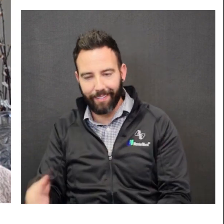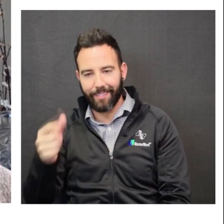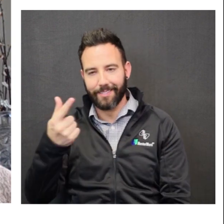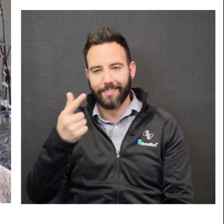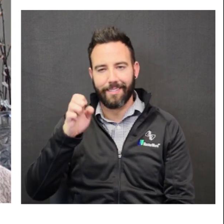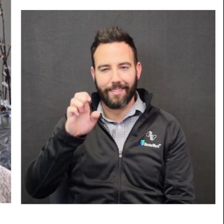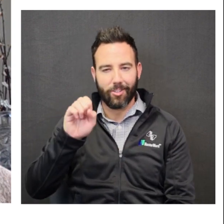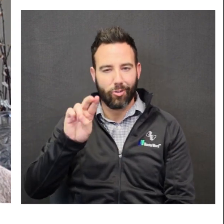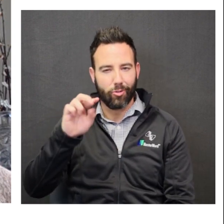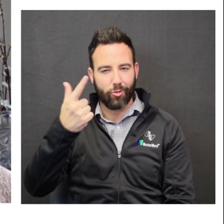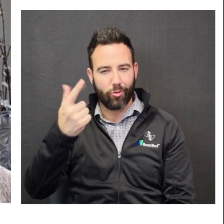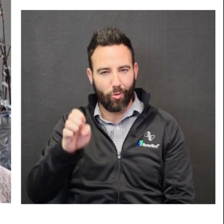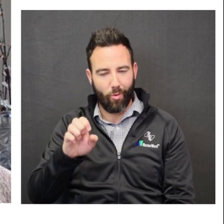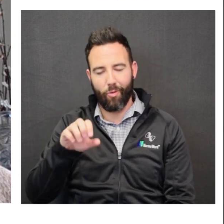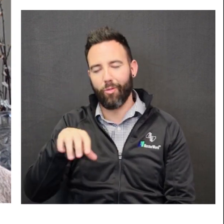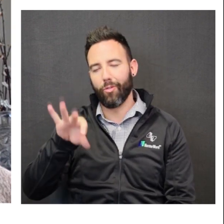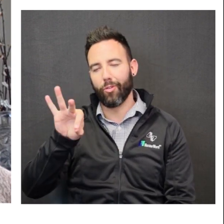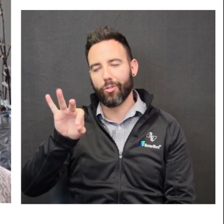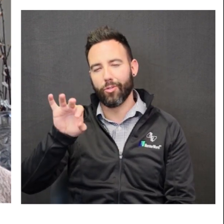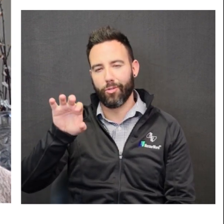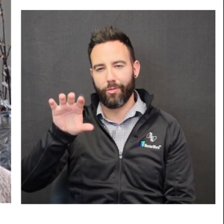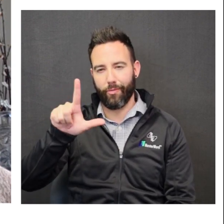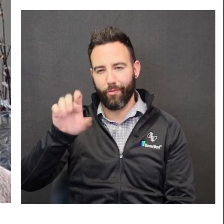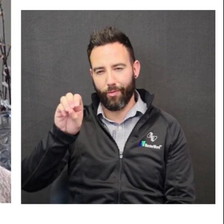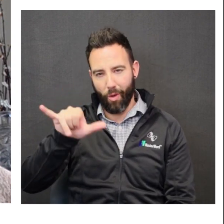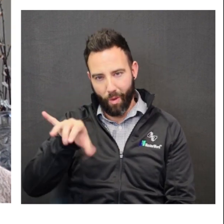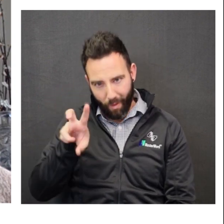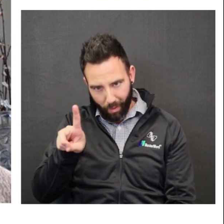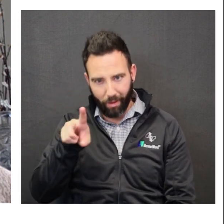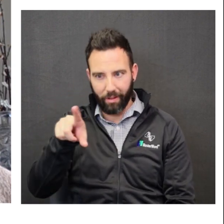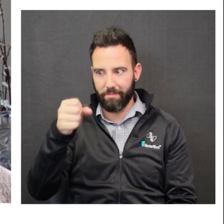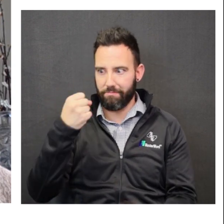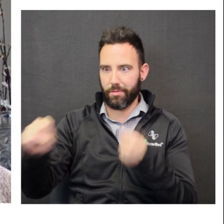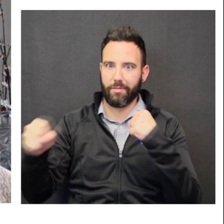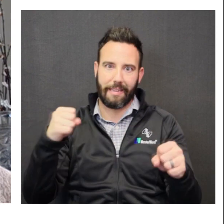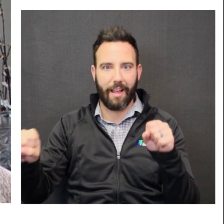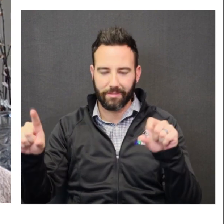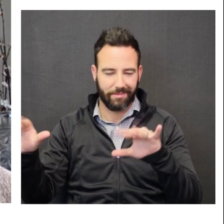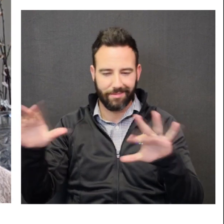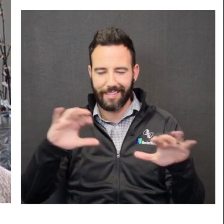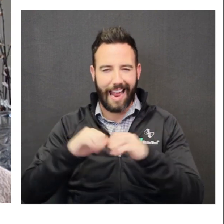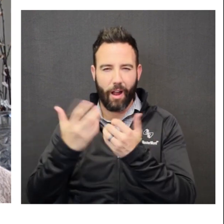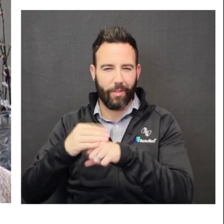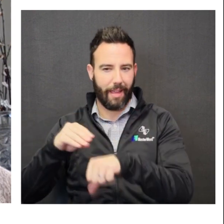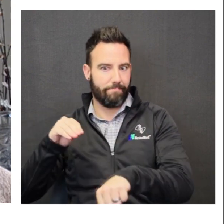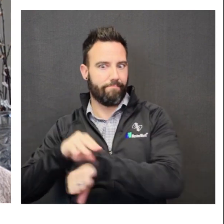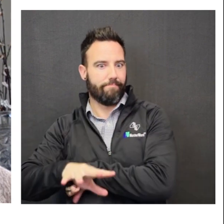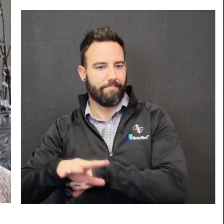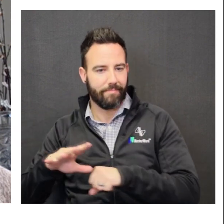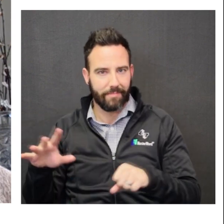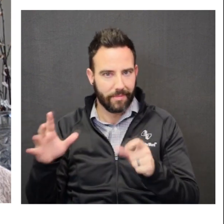Floyd and you know, all the protests, and the sort of scream I see for visibility